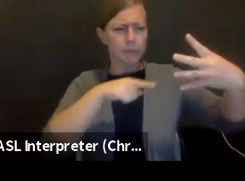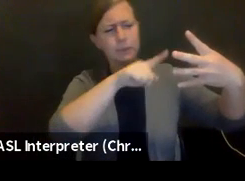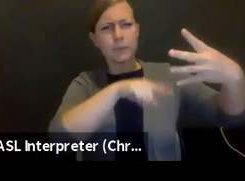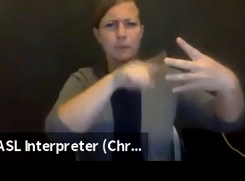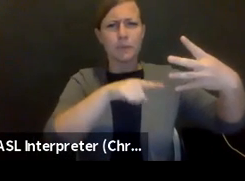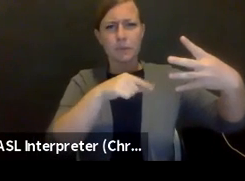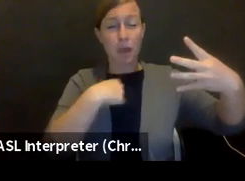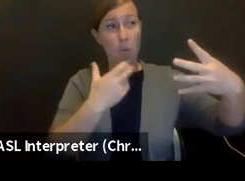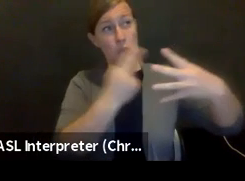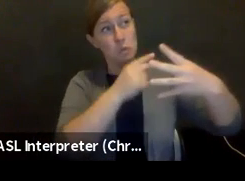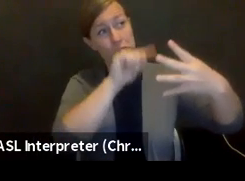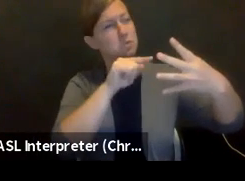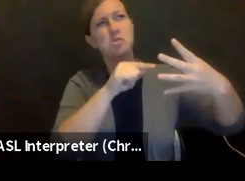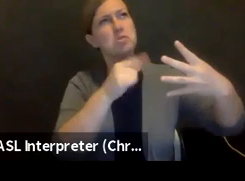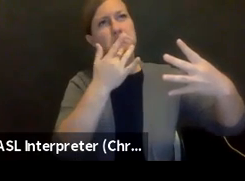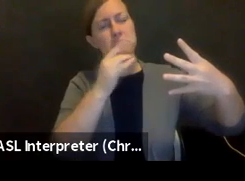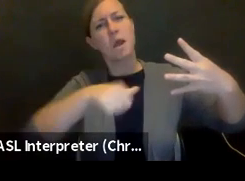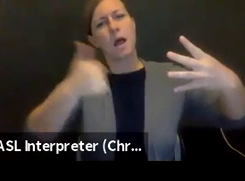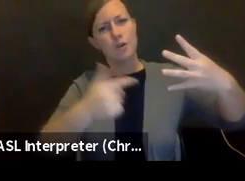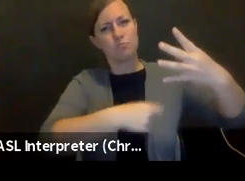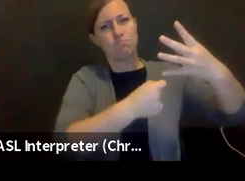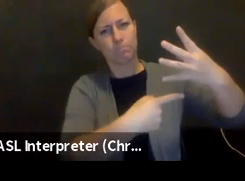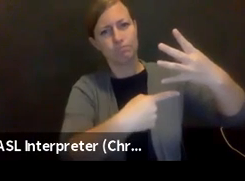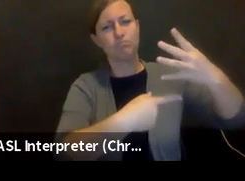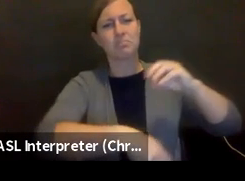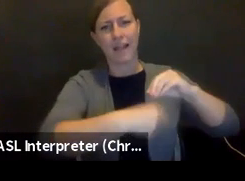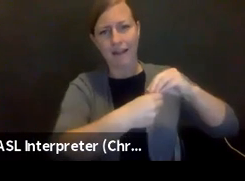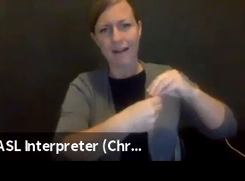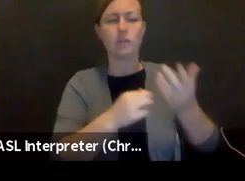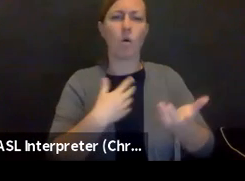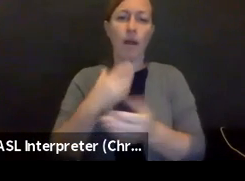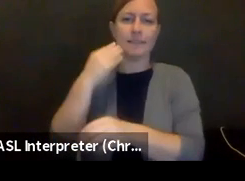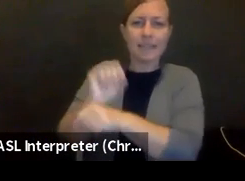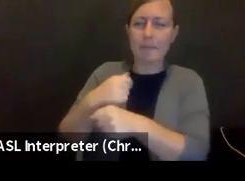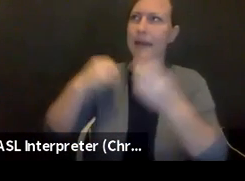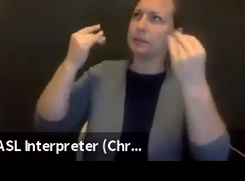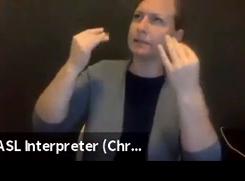Jeff Crawford: Or maybe I'm just thinking as I'm giving assignments, I'm thinking, oh, what topic does this belong to?